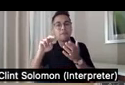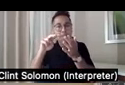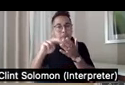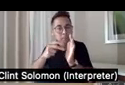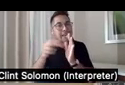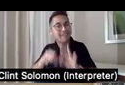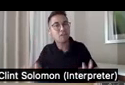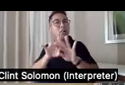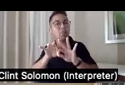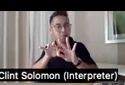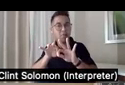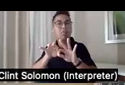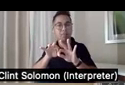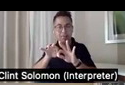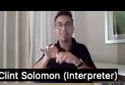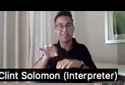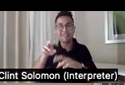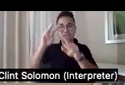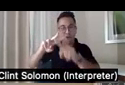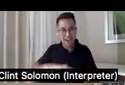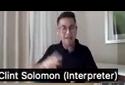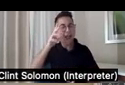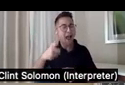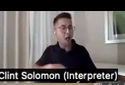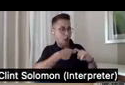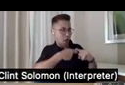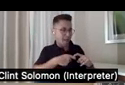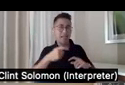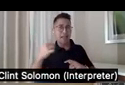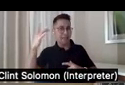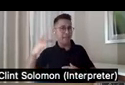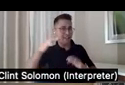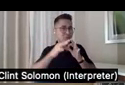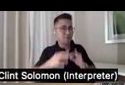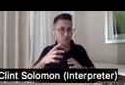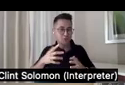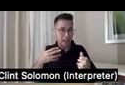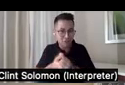and let our poor interpreter catch up a little bit catch his breath susan while you're doing